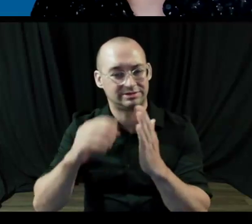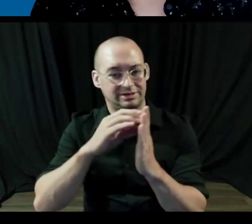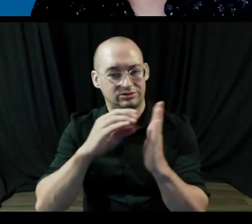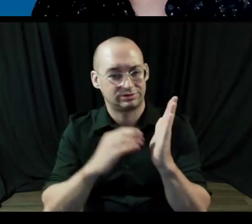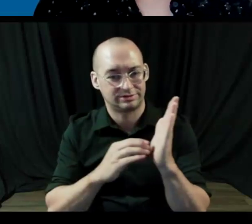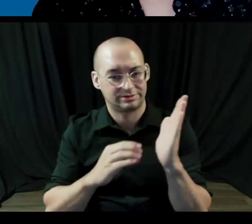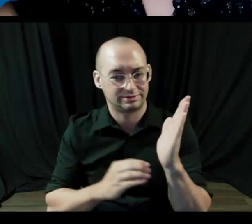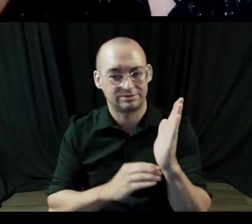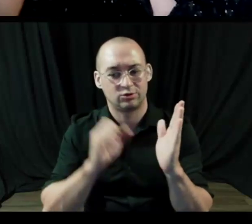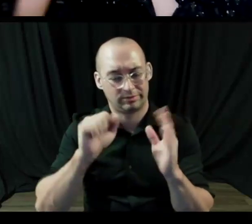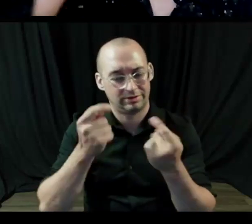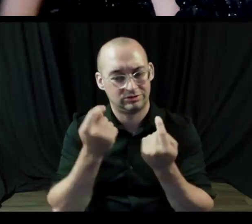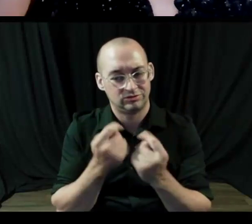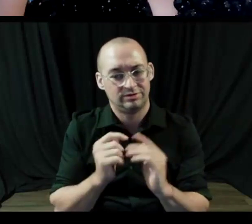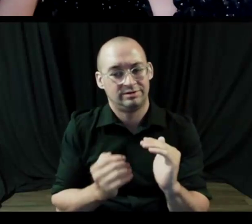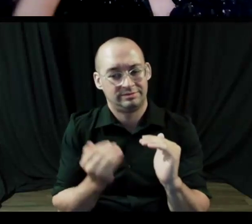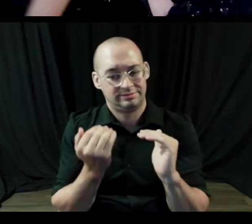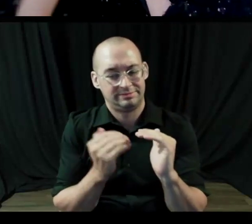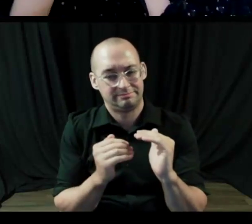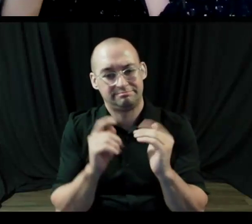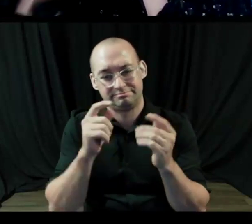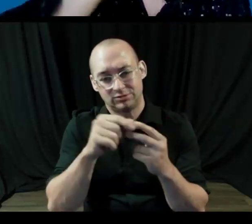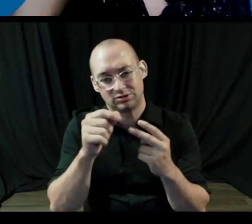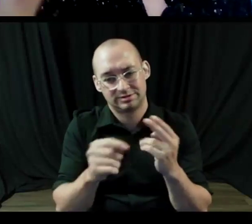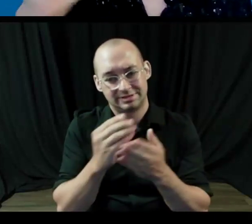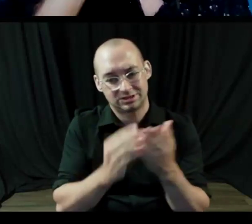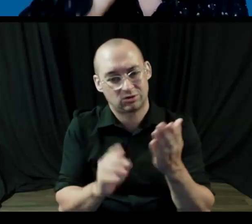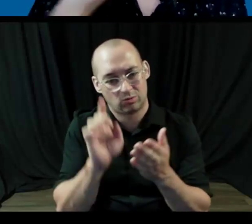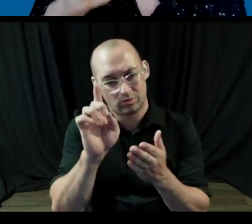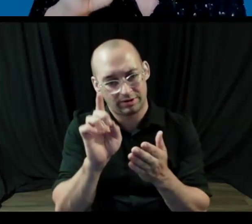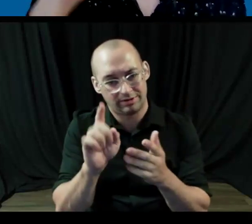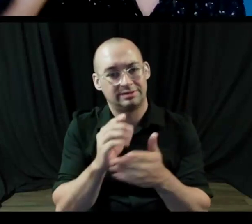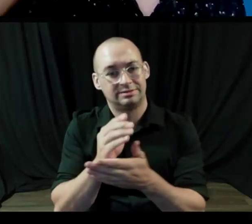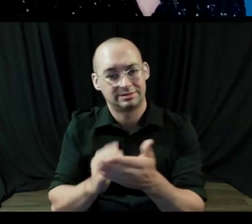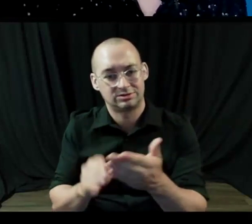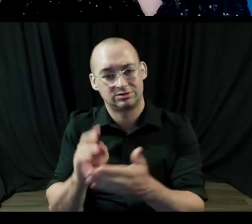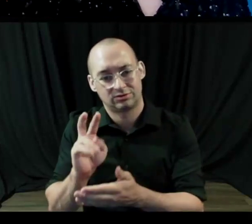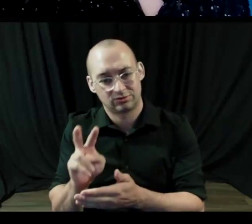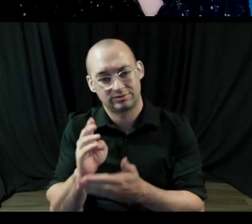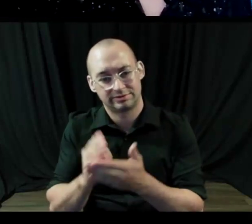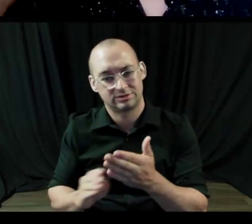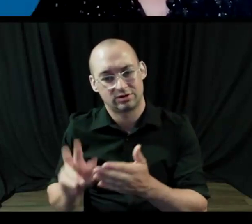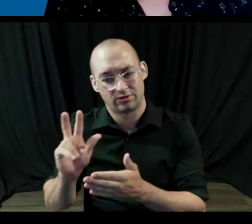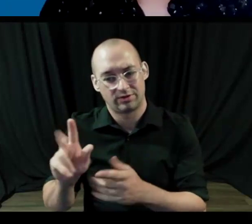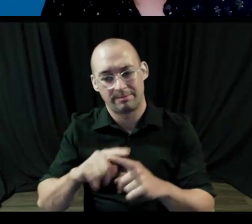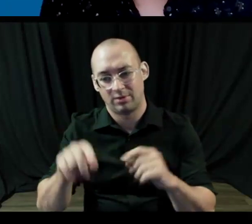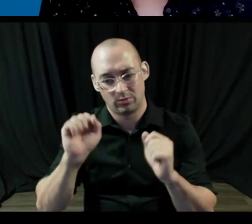try to choose section one, and then section 2, section 3. But you can do it in any order. Really,